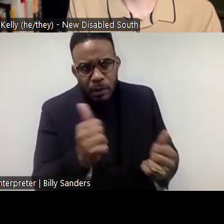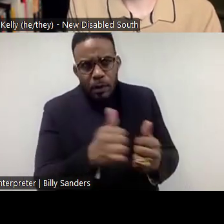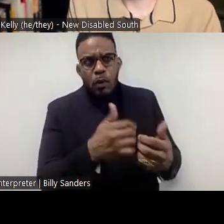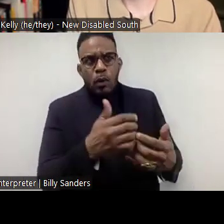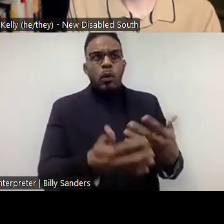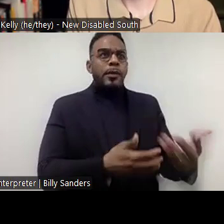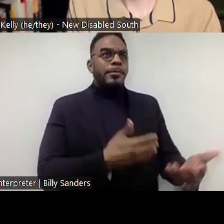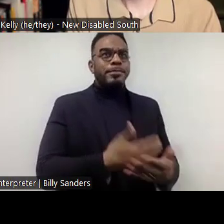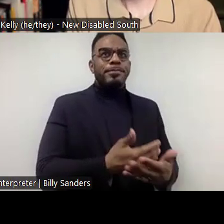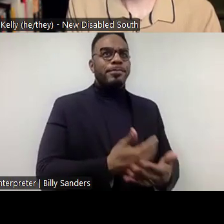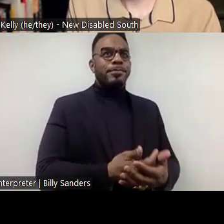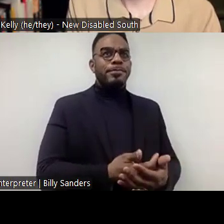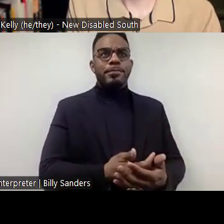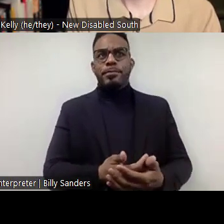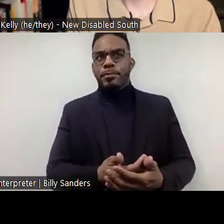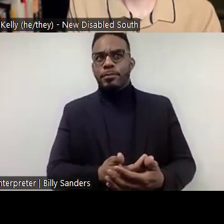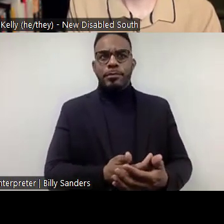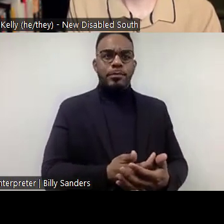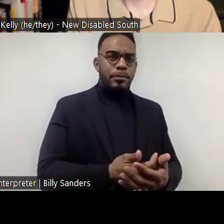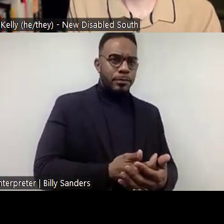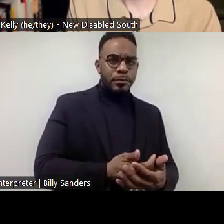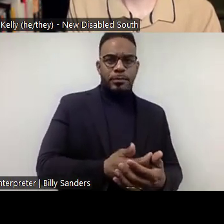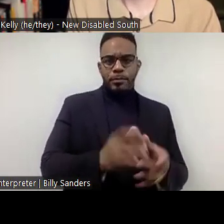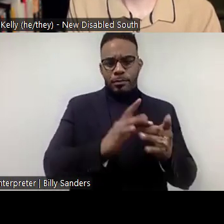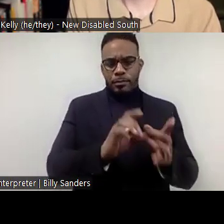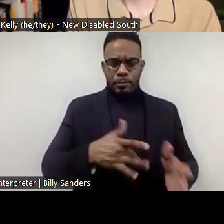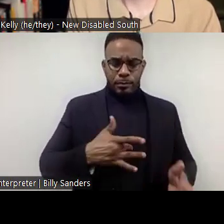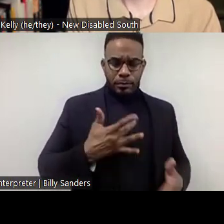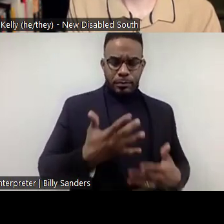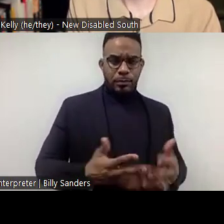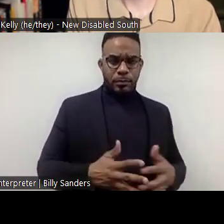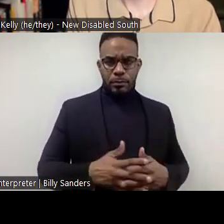been given permission, if you will,